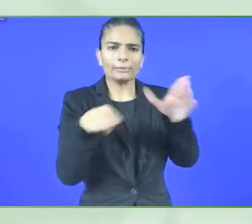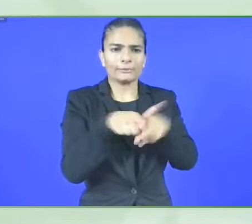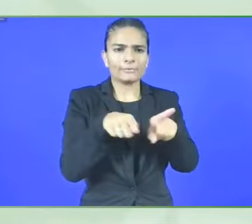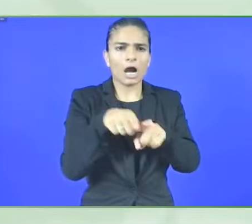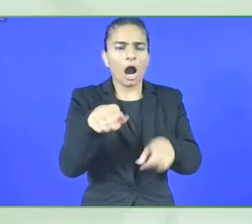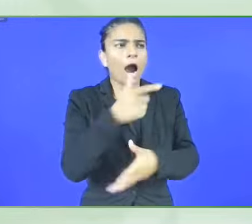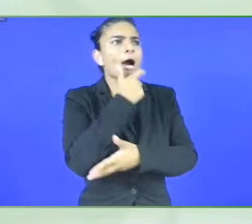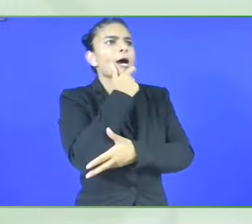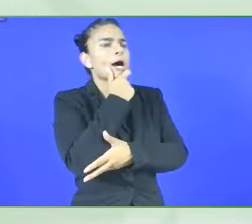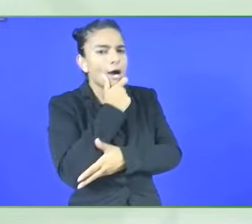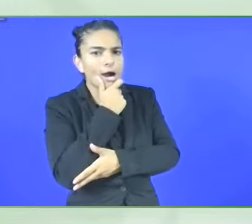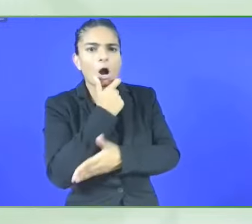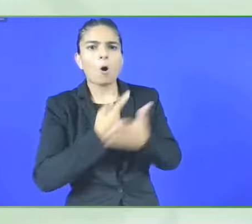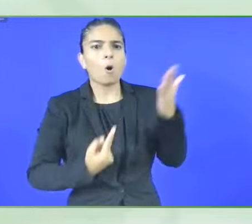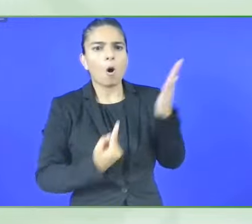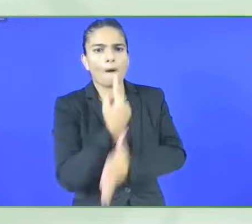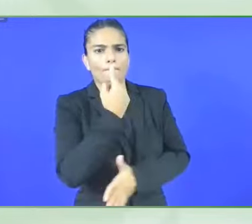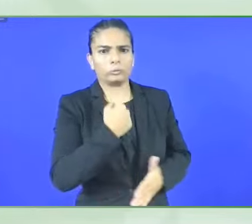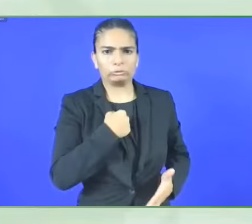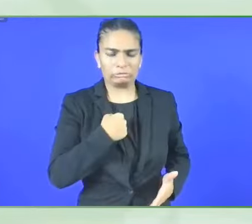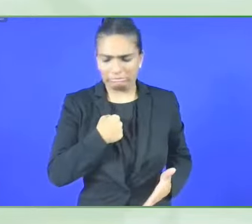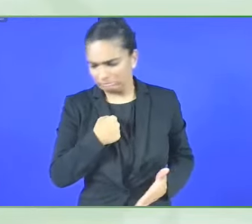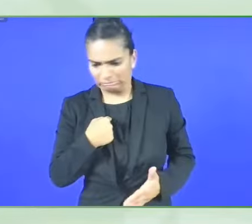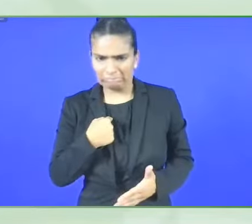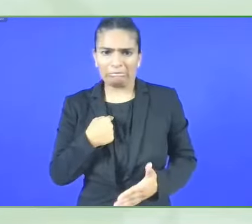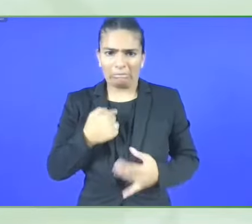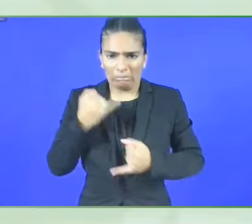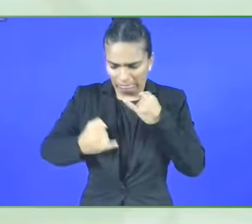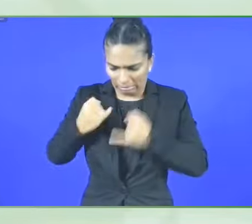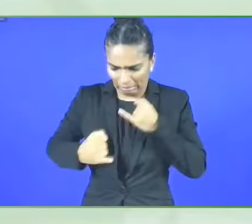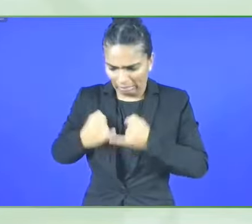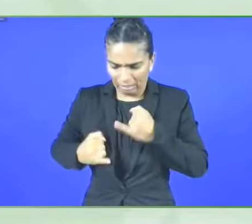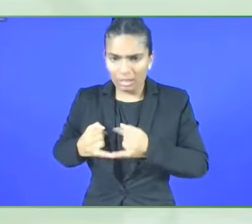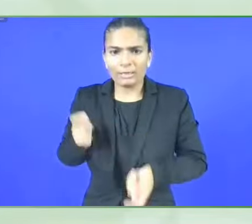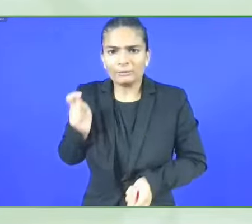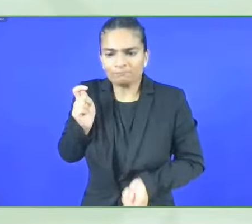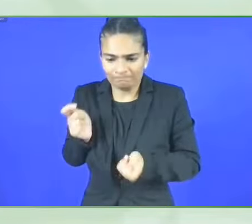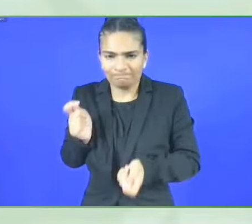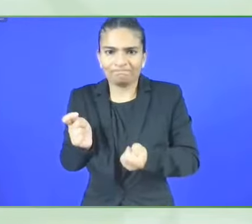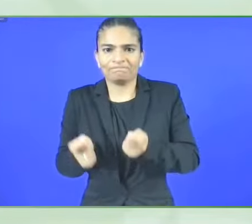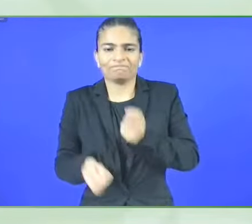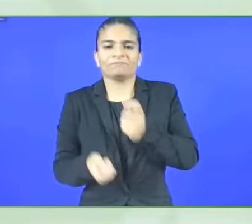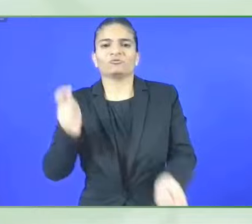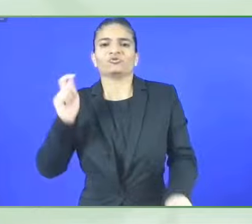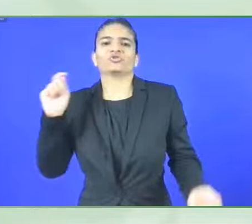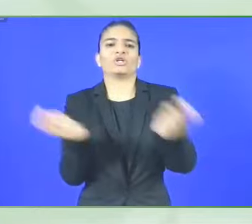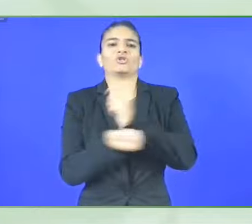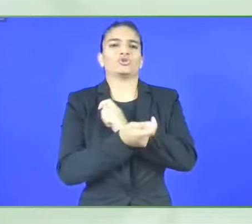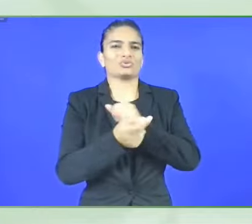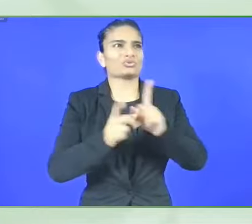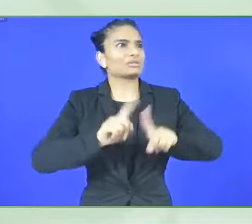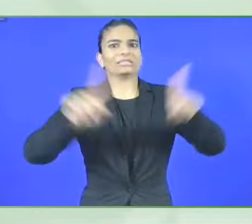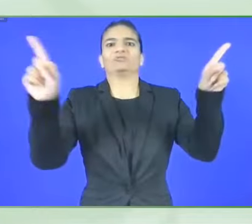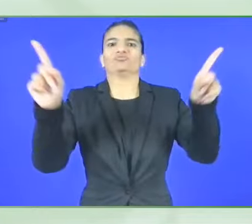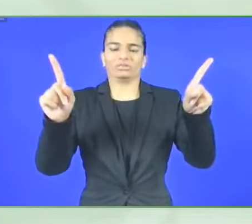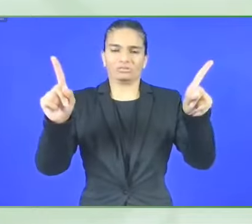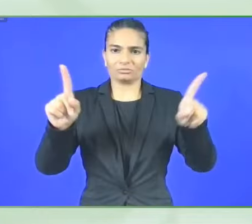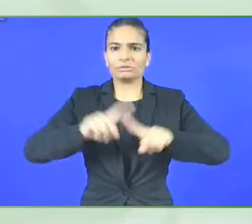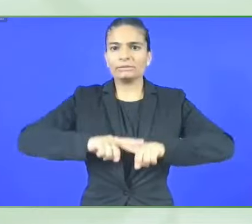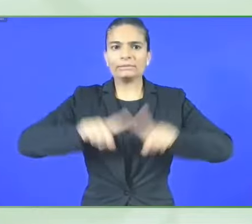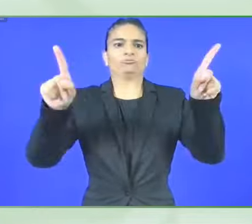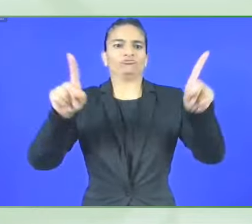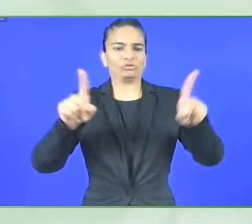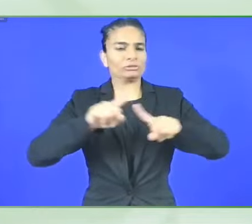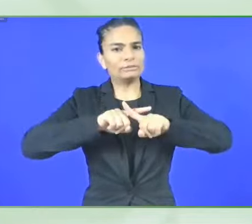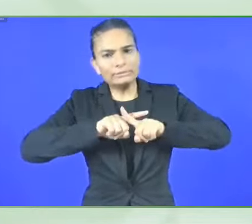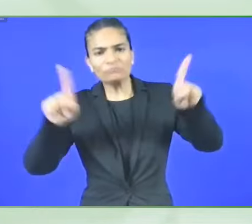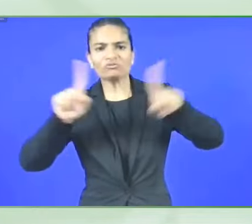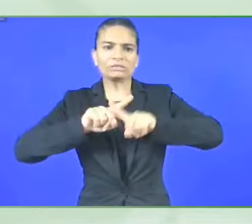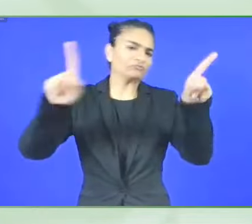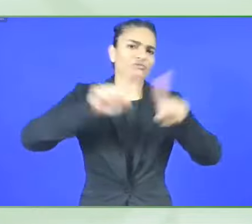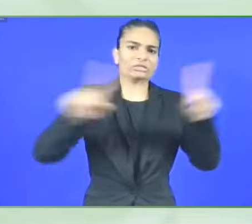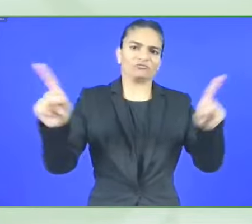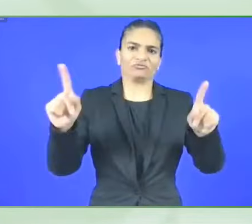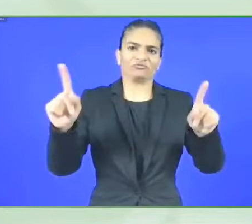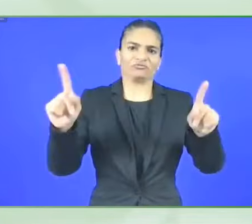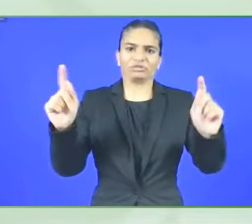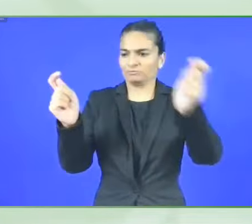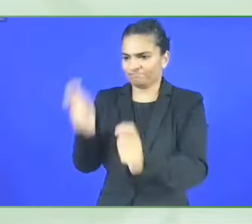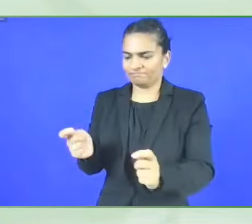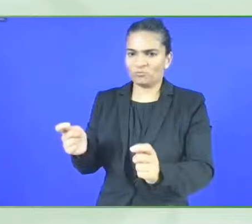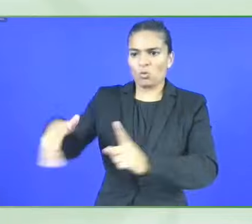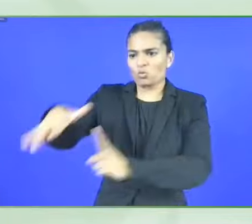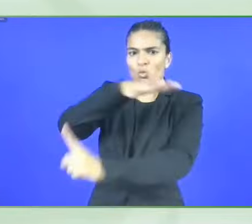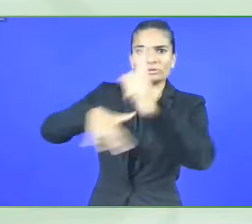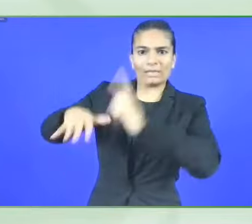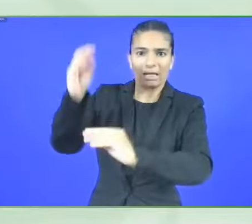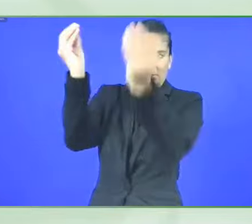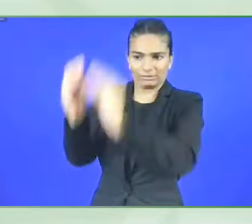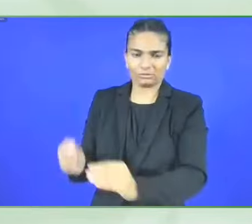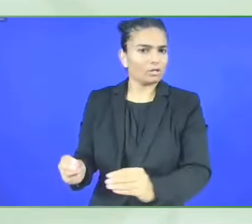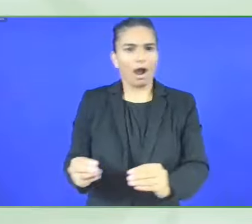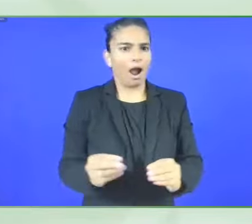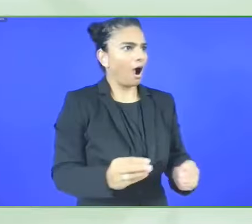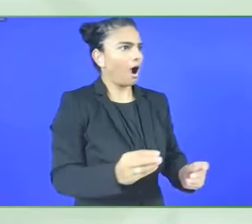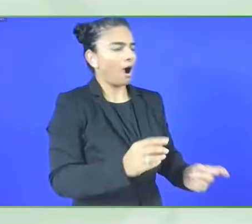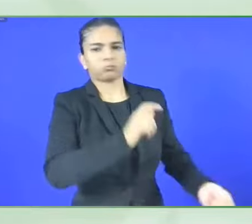the art of living, which is different from accessibility, which is for us, more a way